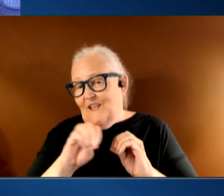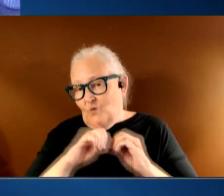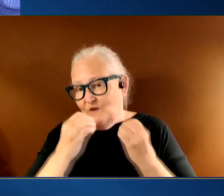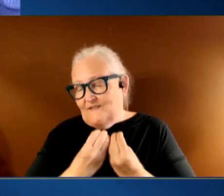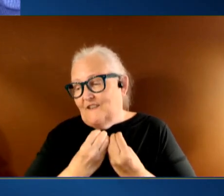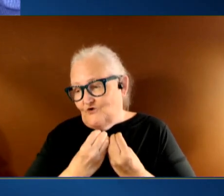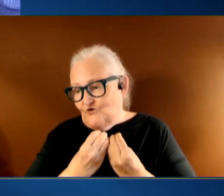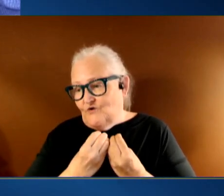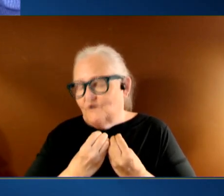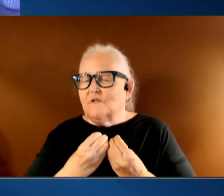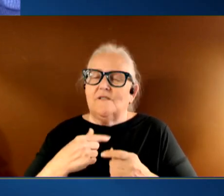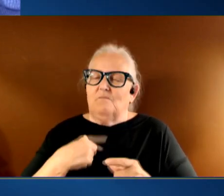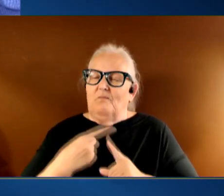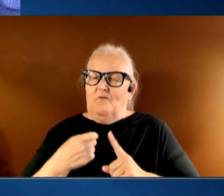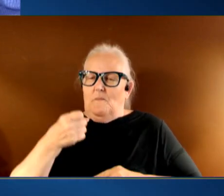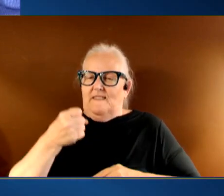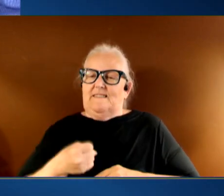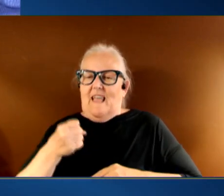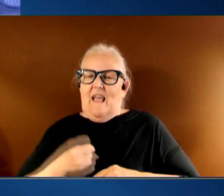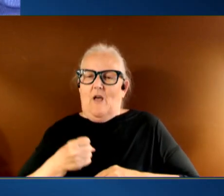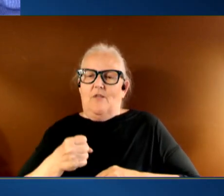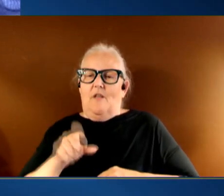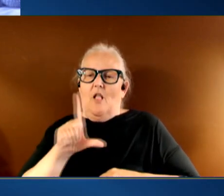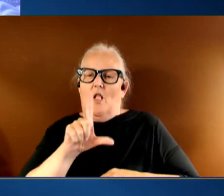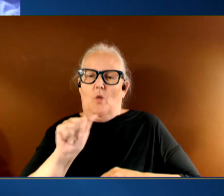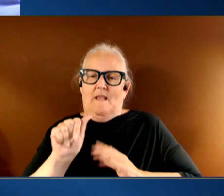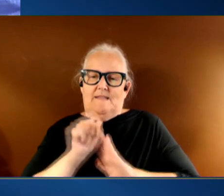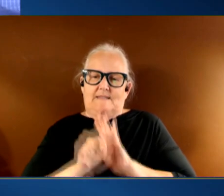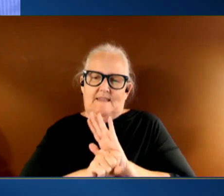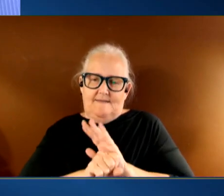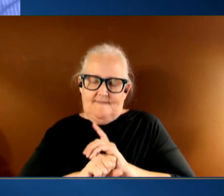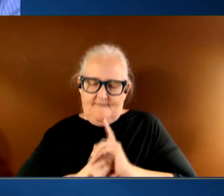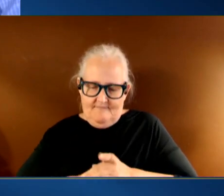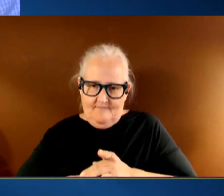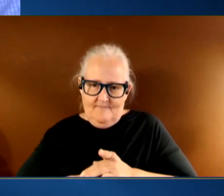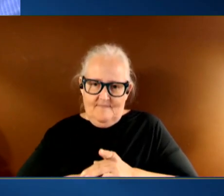south. I'm from Louisiana. So, Missy Lou [spelled phonetically] right there on the